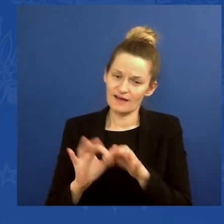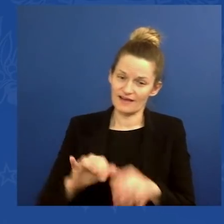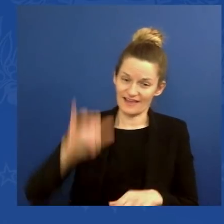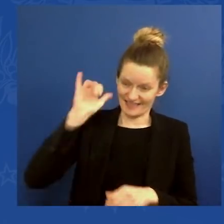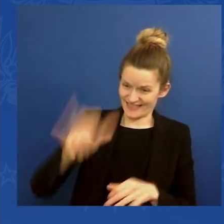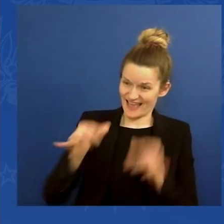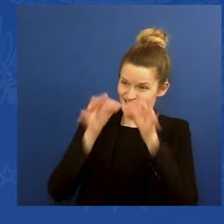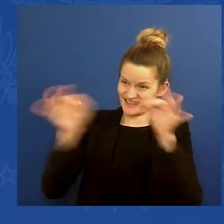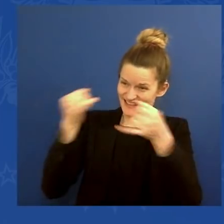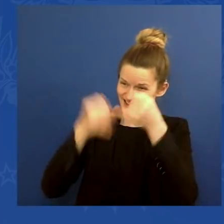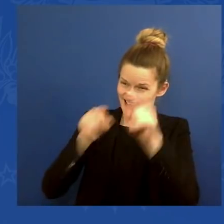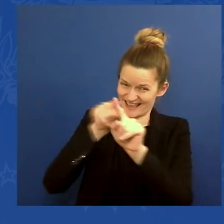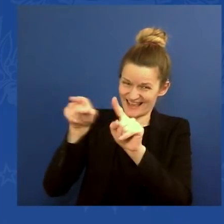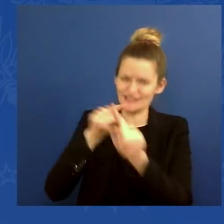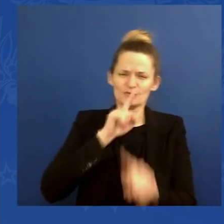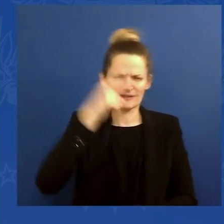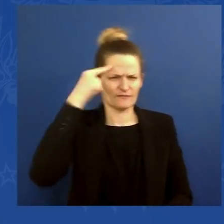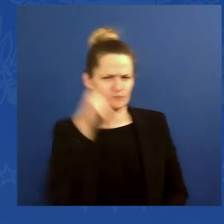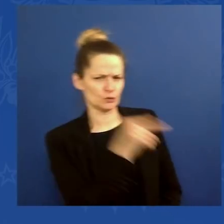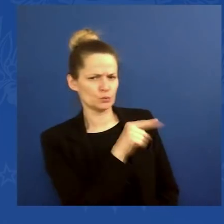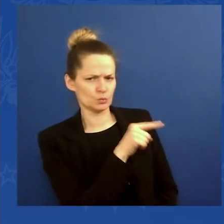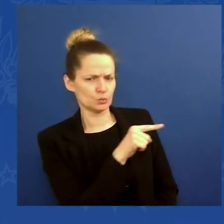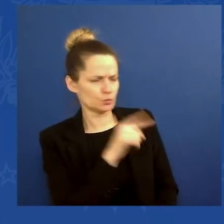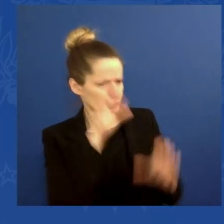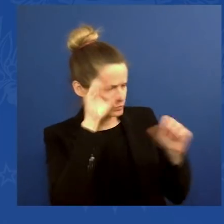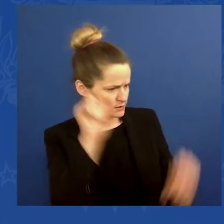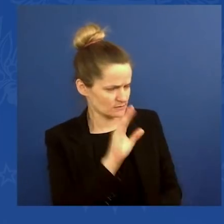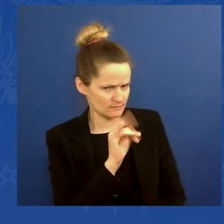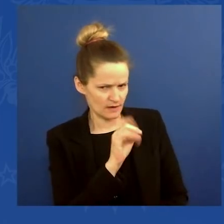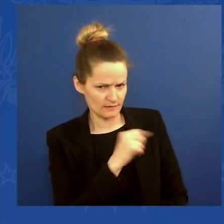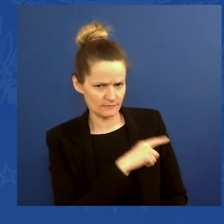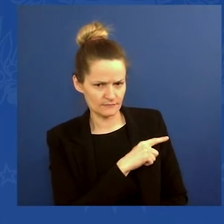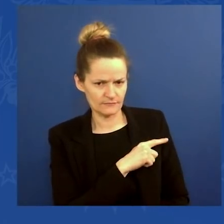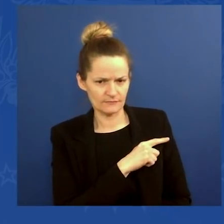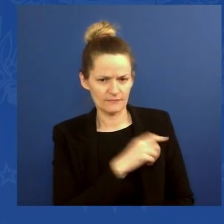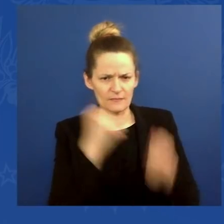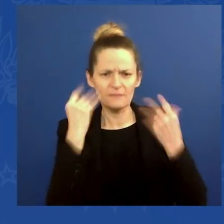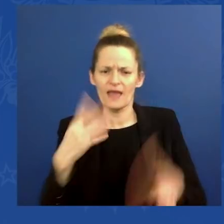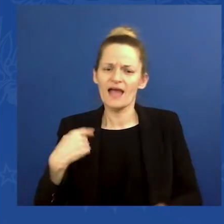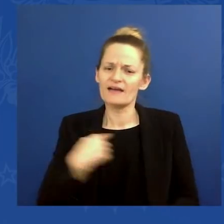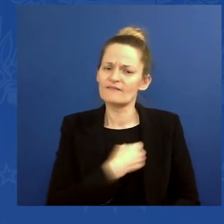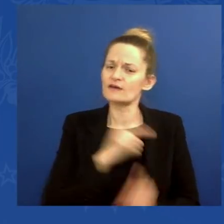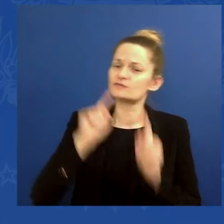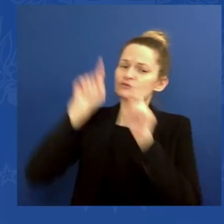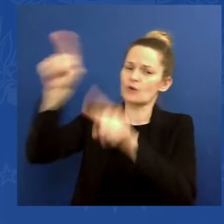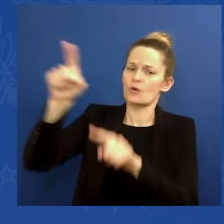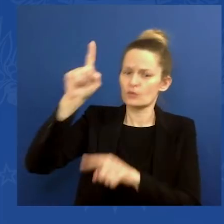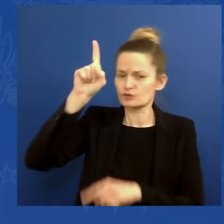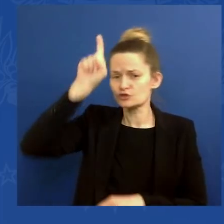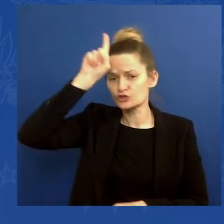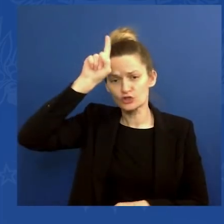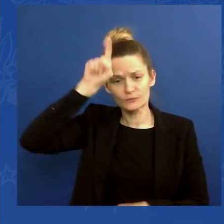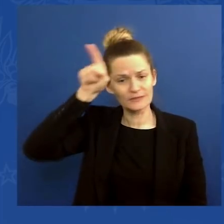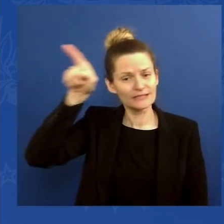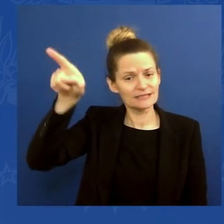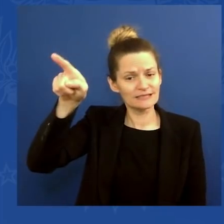At this time when we were many of us, and in Munich Security Conference,